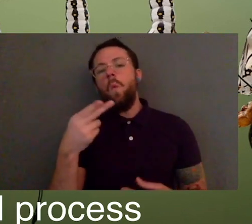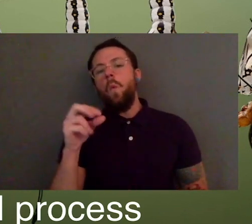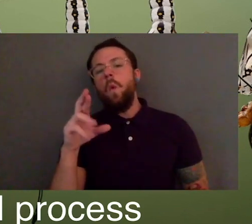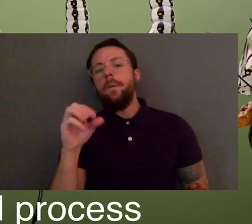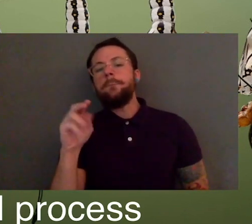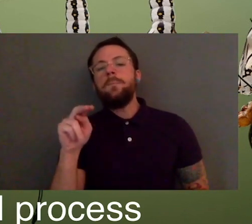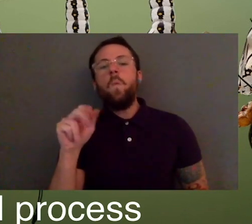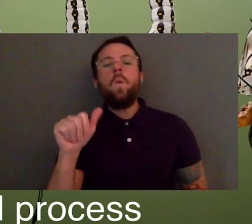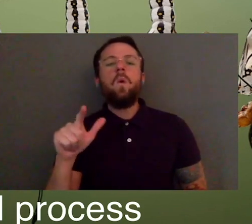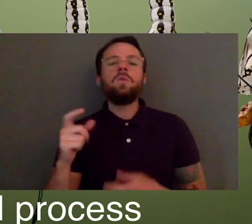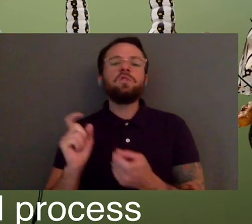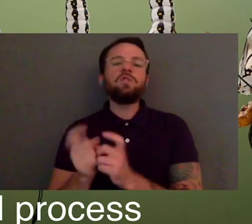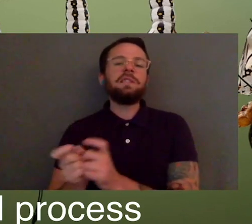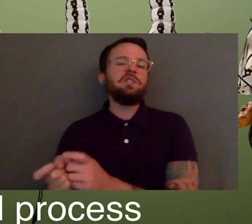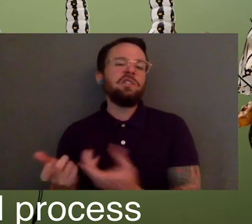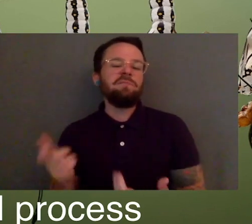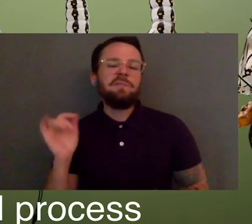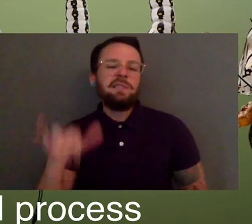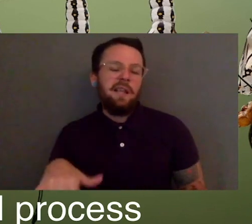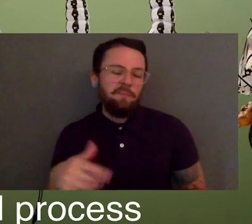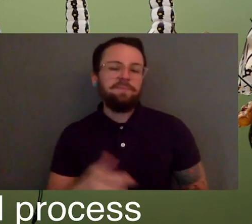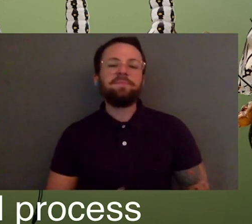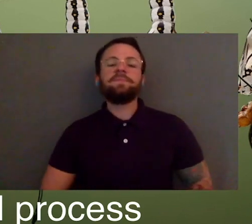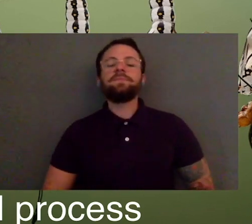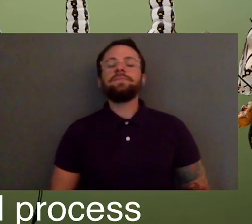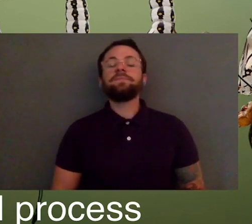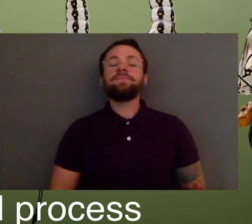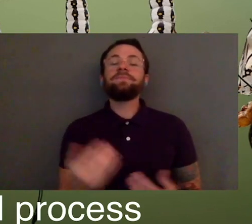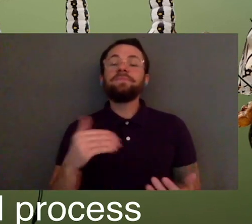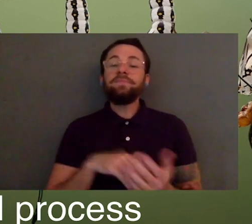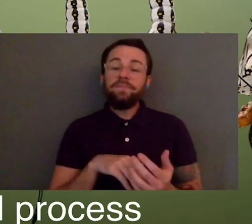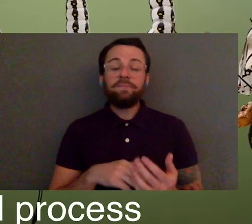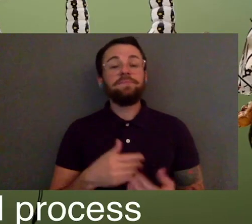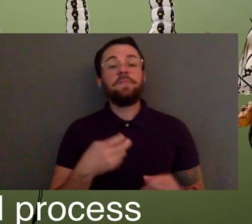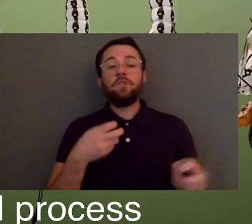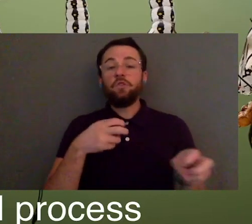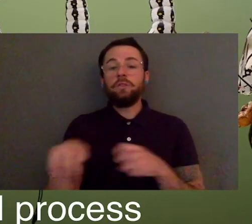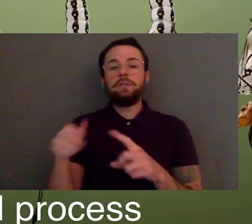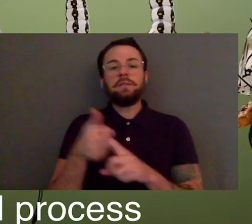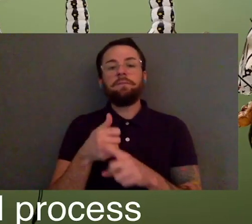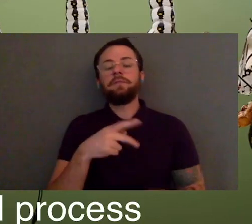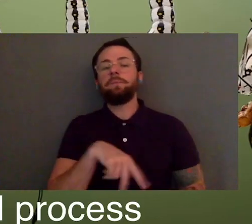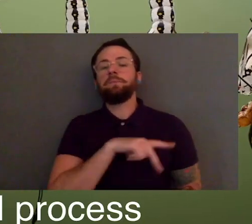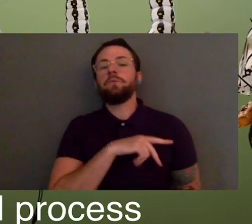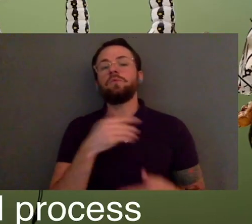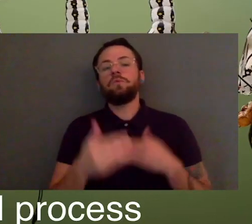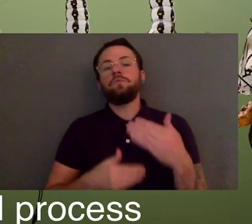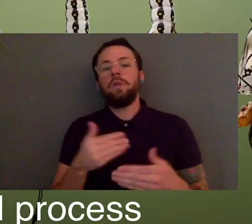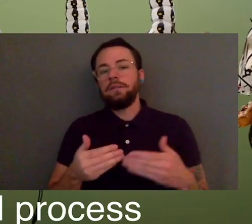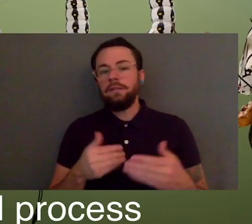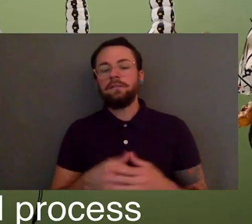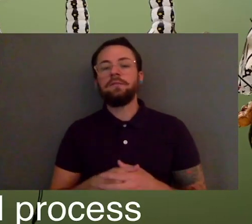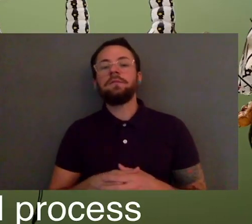So if you see a student who is upset, they're going through hormonal changes.